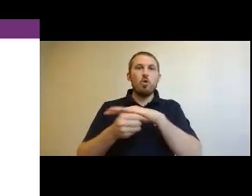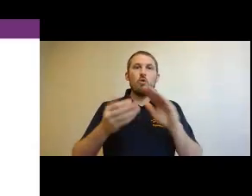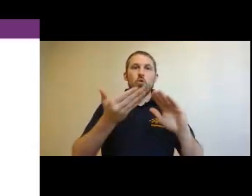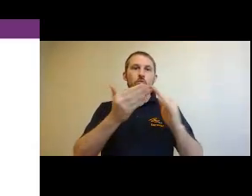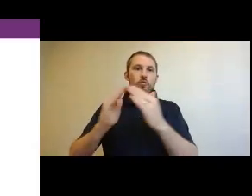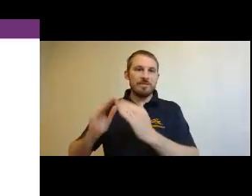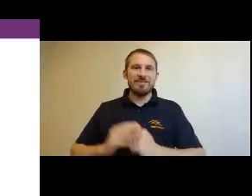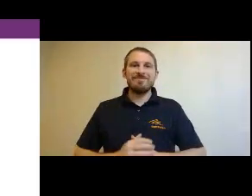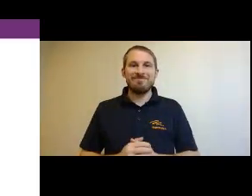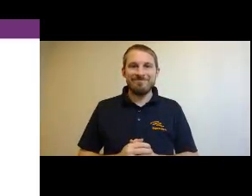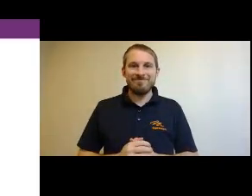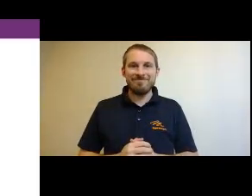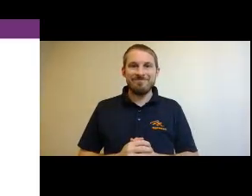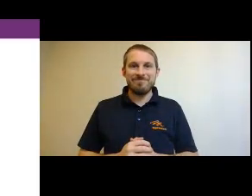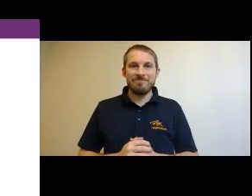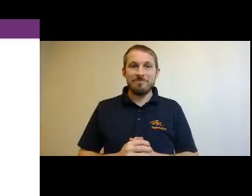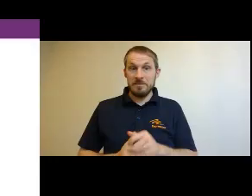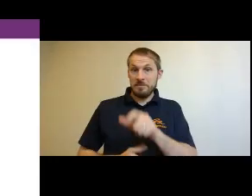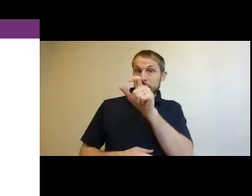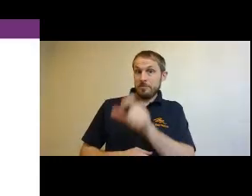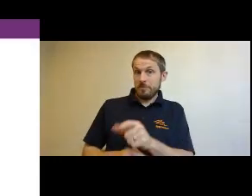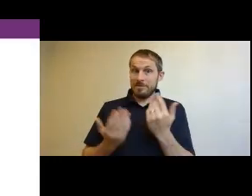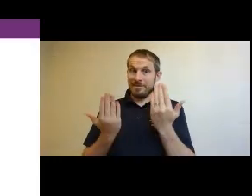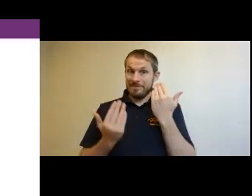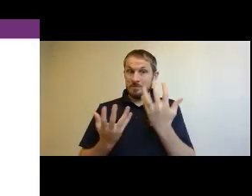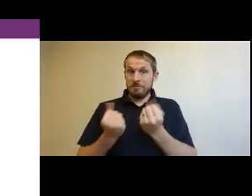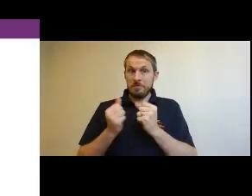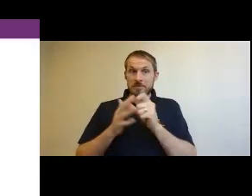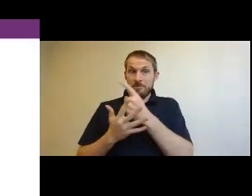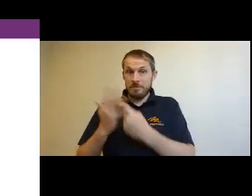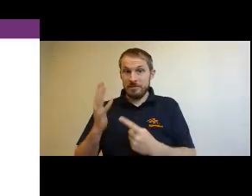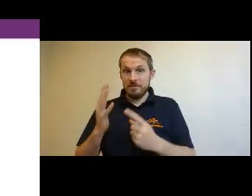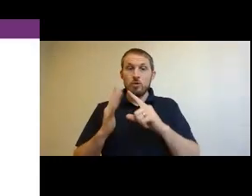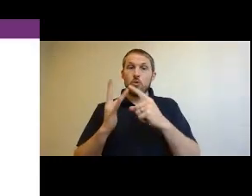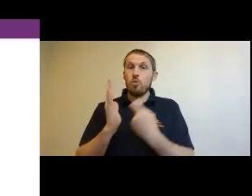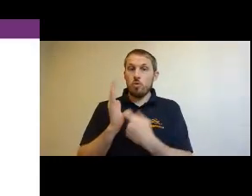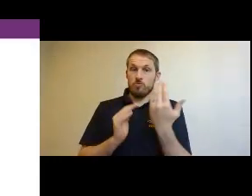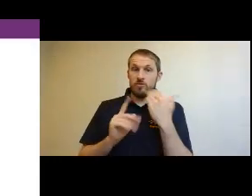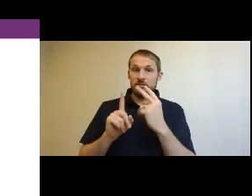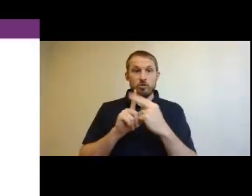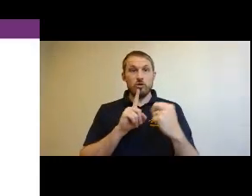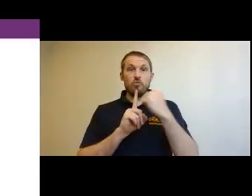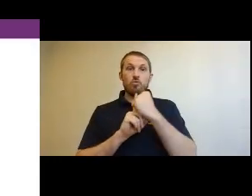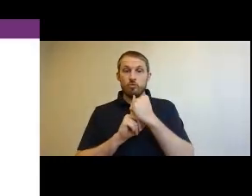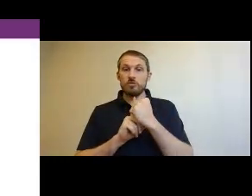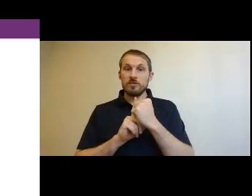For someone who's recently acquired a disability or received a recent diagnosis for themselves or someone they